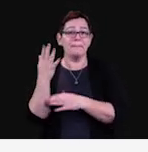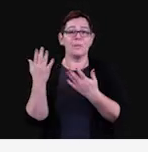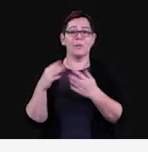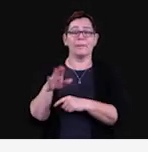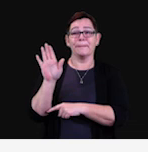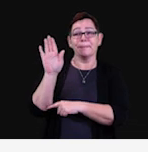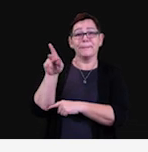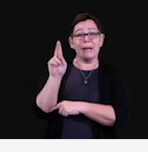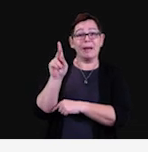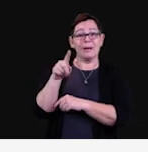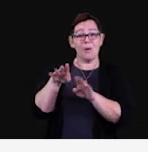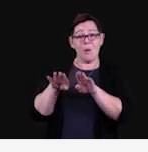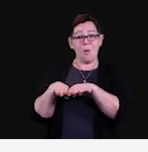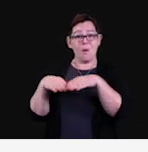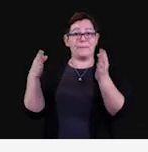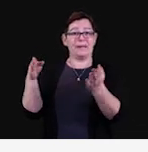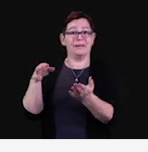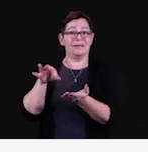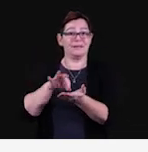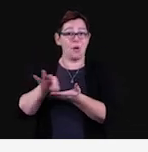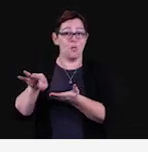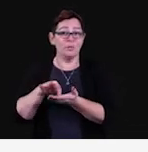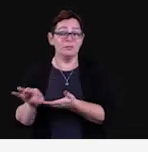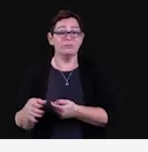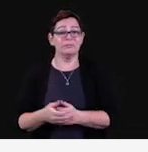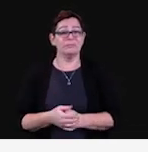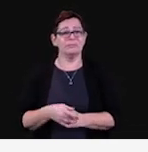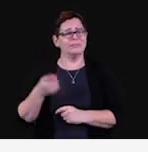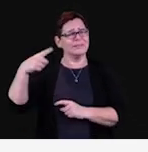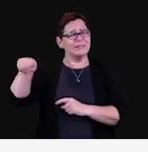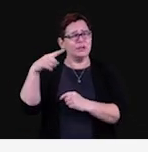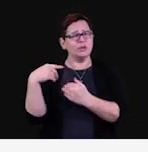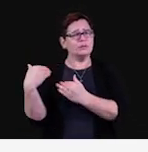They use your SIN to send information about your income to the CRA.